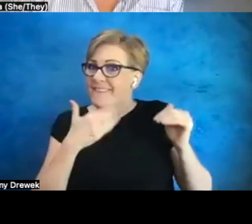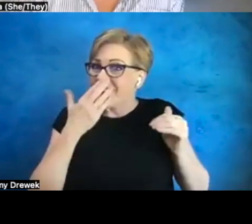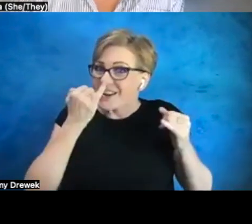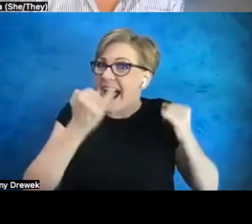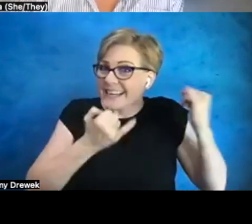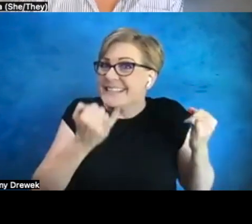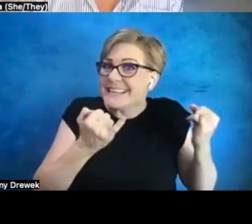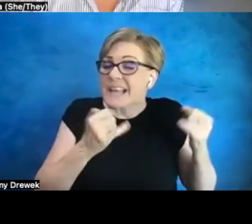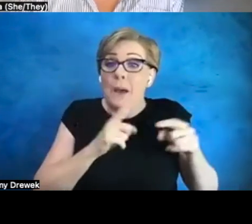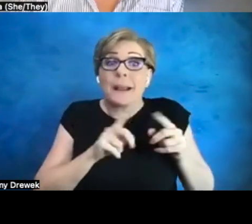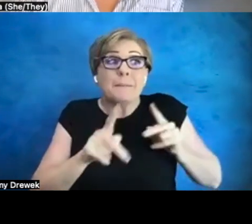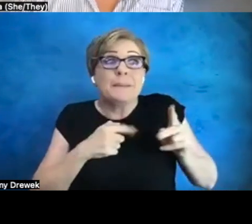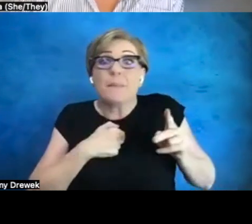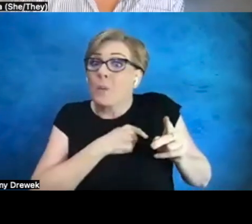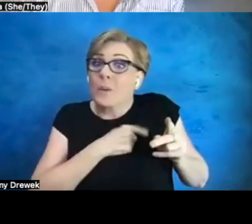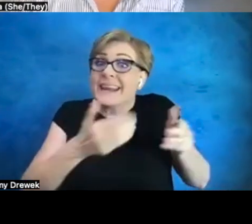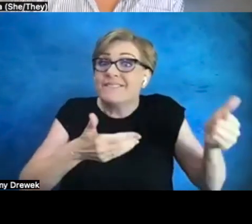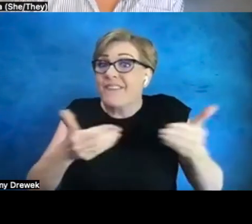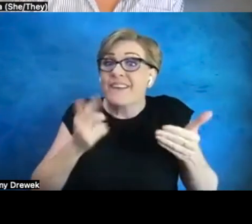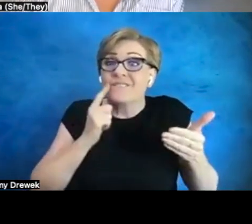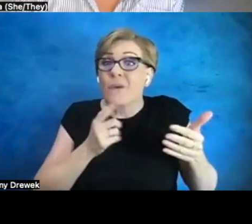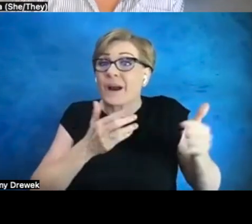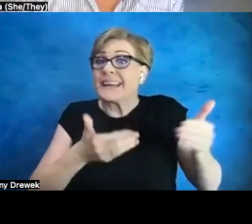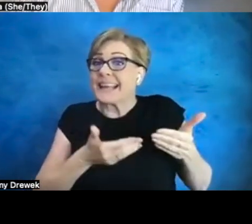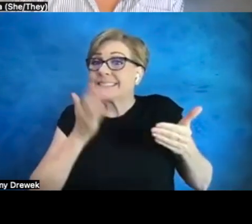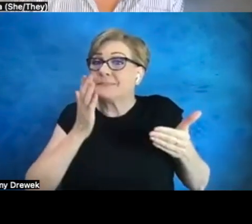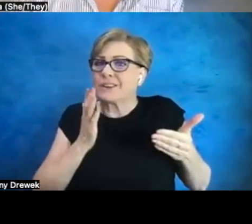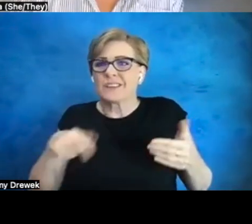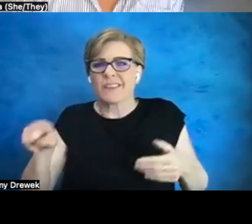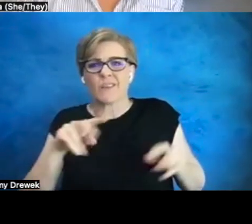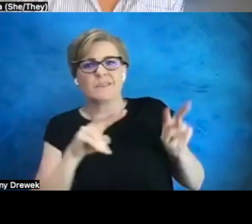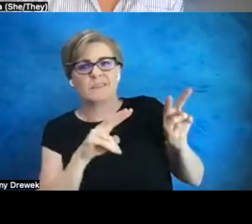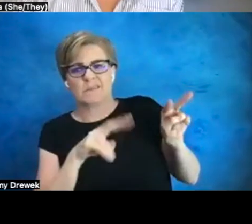invite as guest speakers aren't the people that the young people want to talk to!